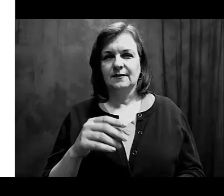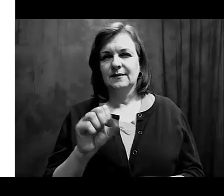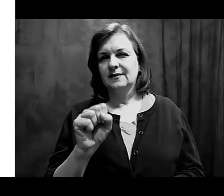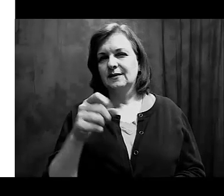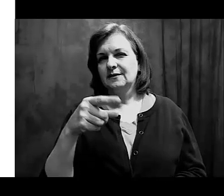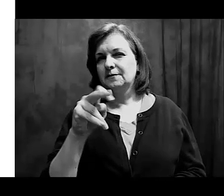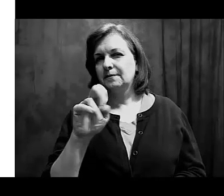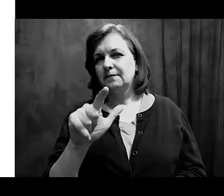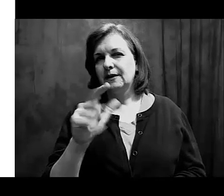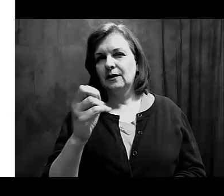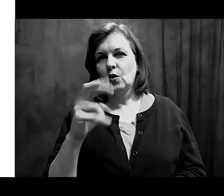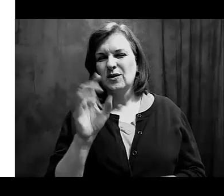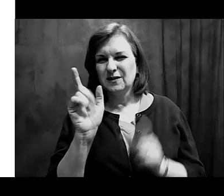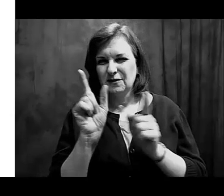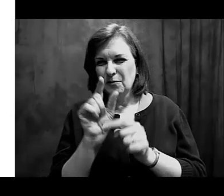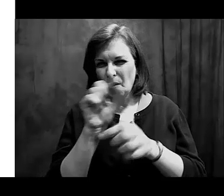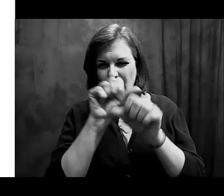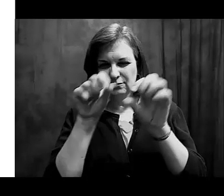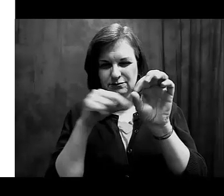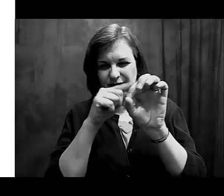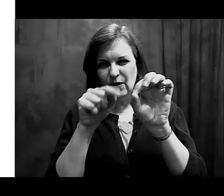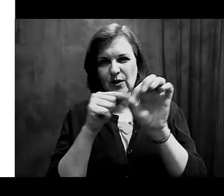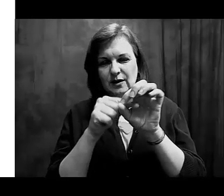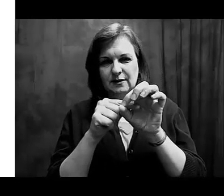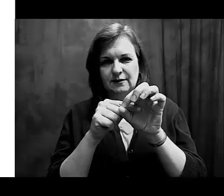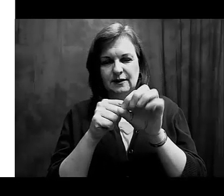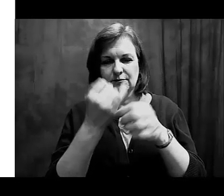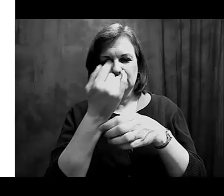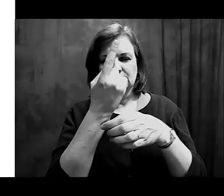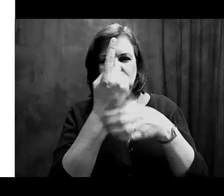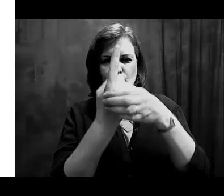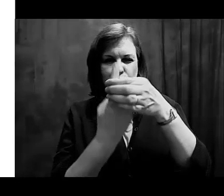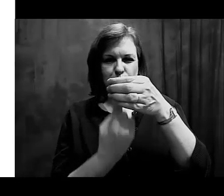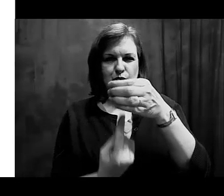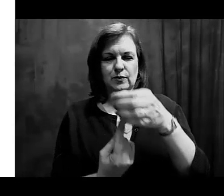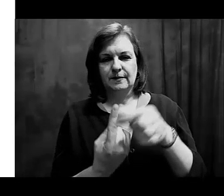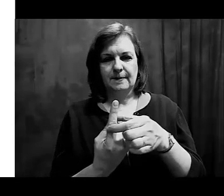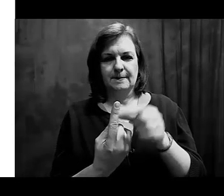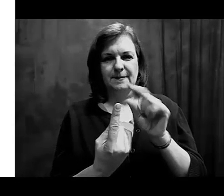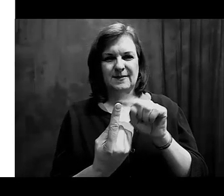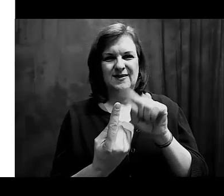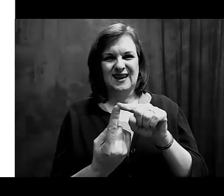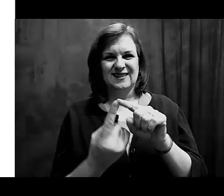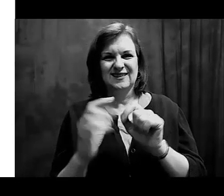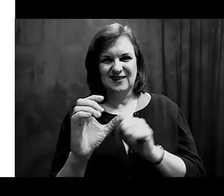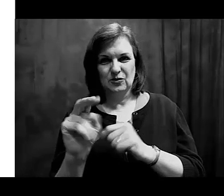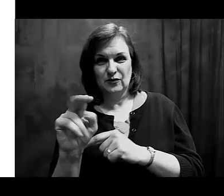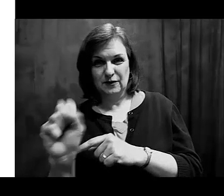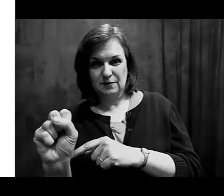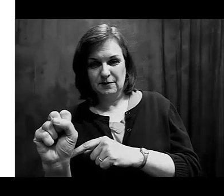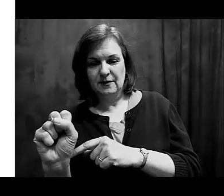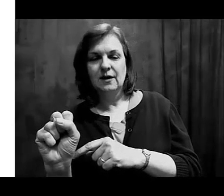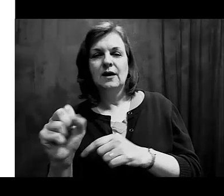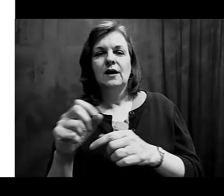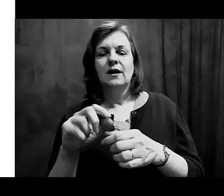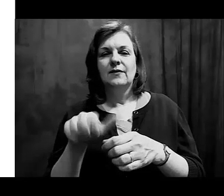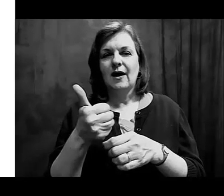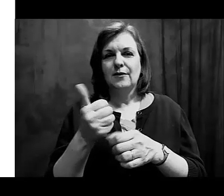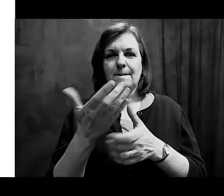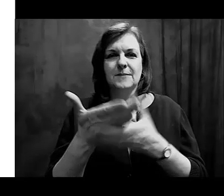it's just this part right here [see red circle] is your central nervous system part the rest of it